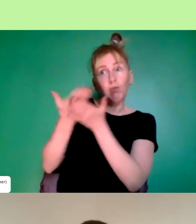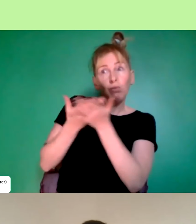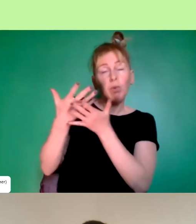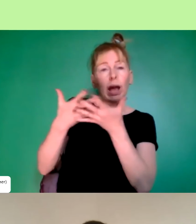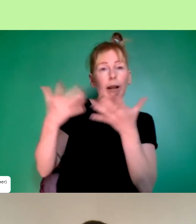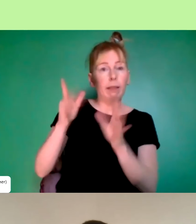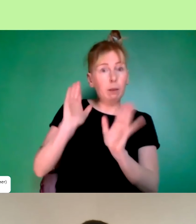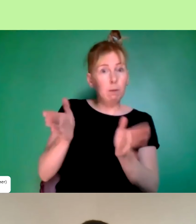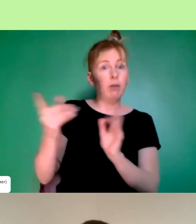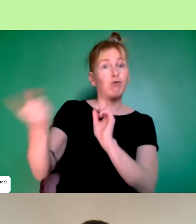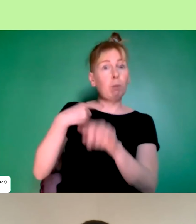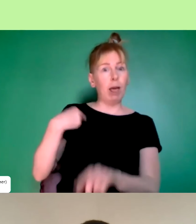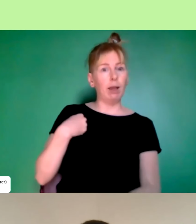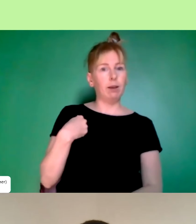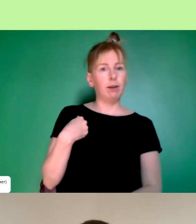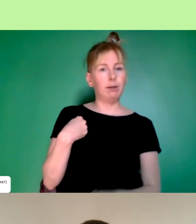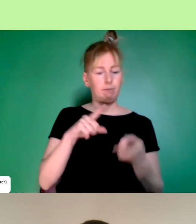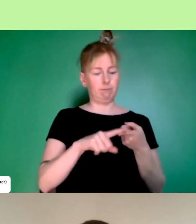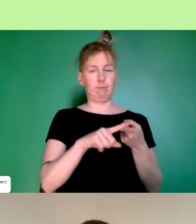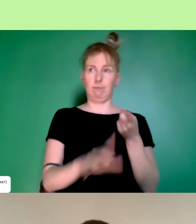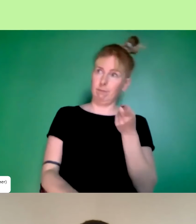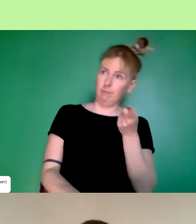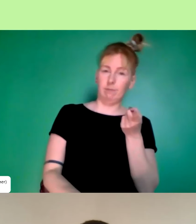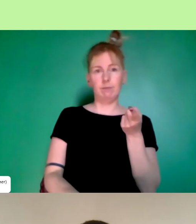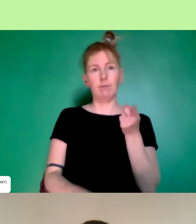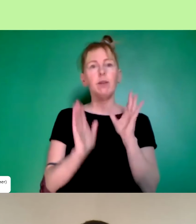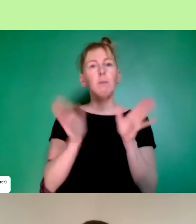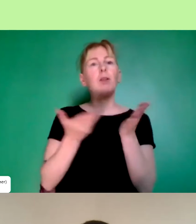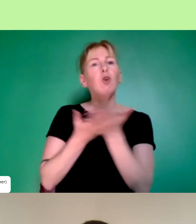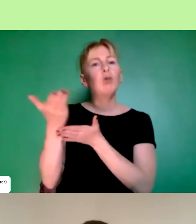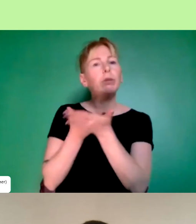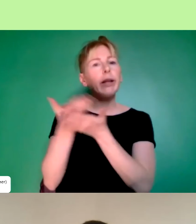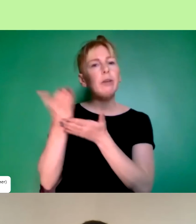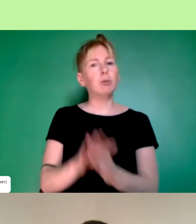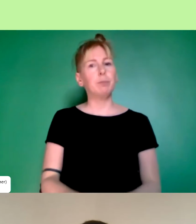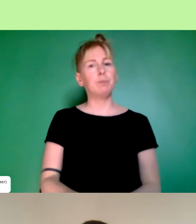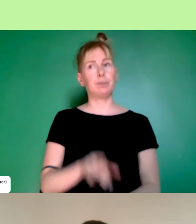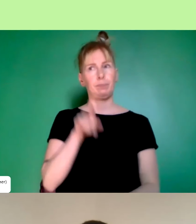Because this is the way in which the system works, it knows how to protect itself.